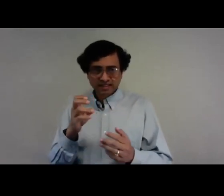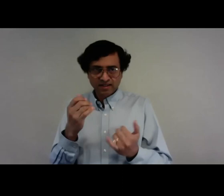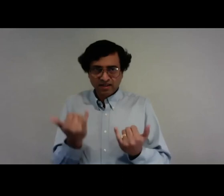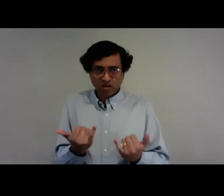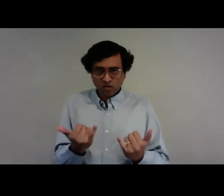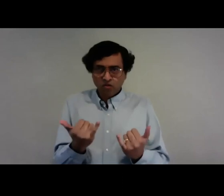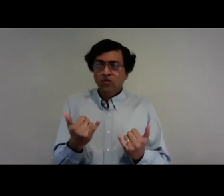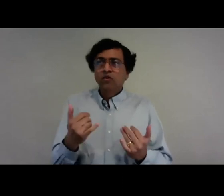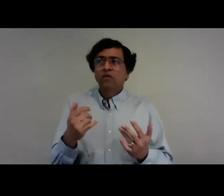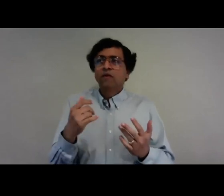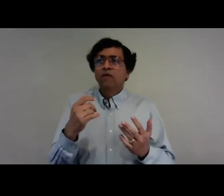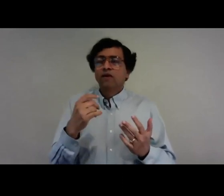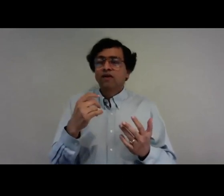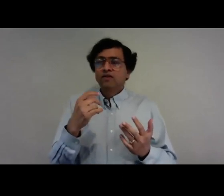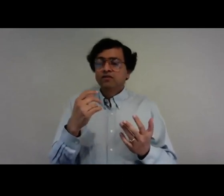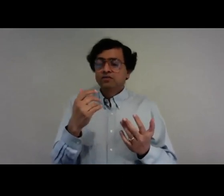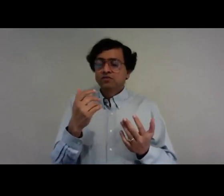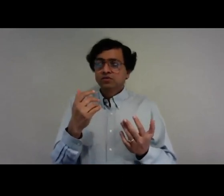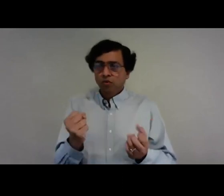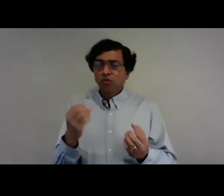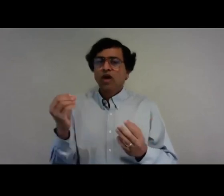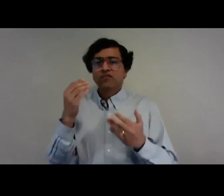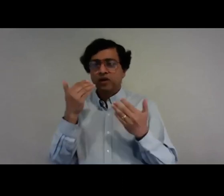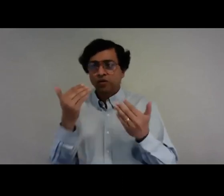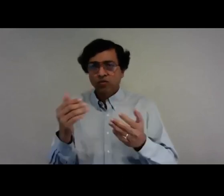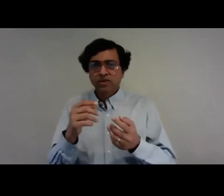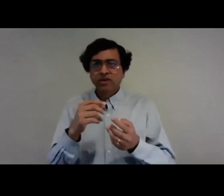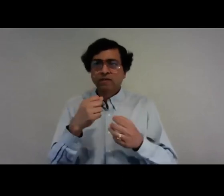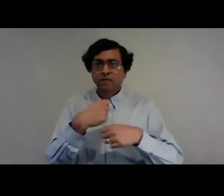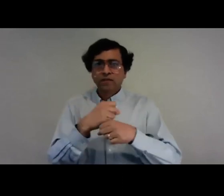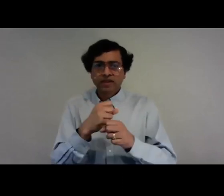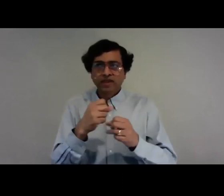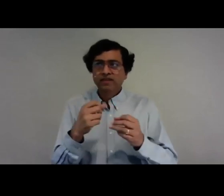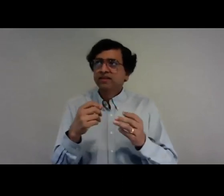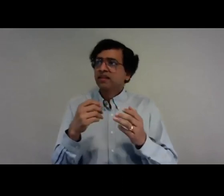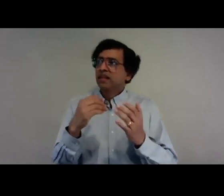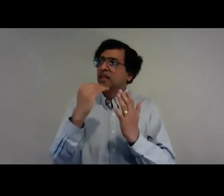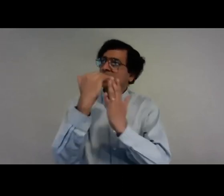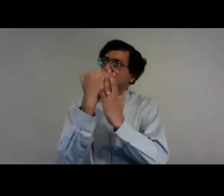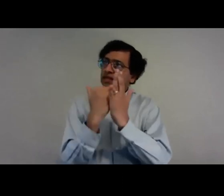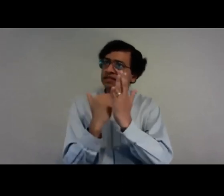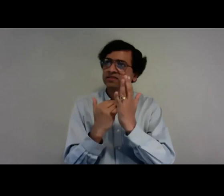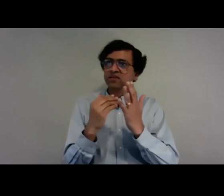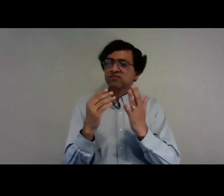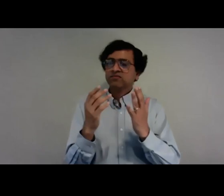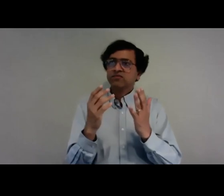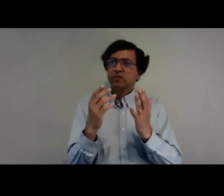but I can certainly give you my website address.